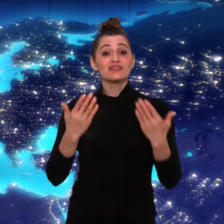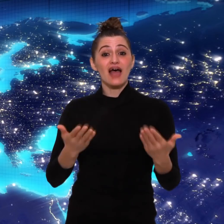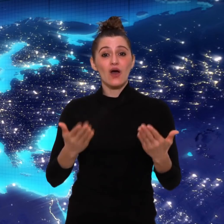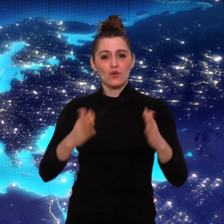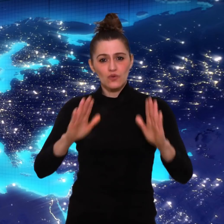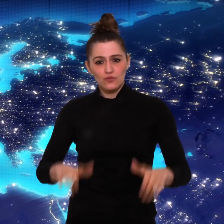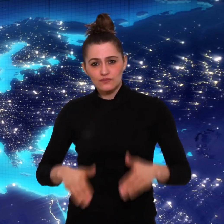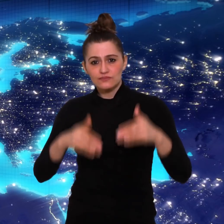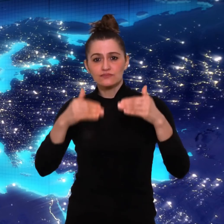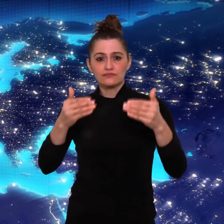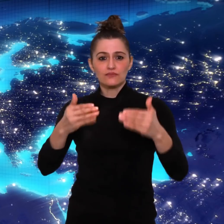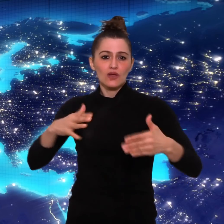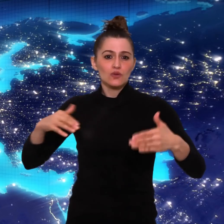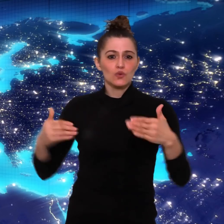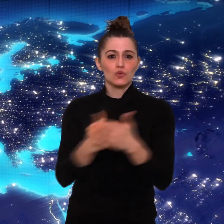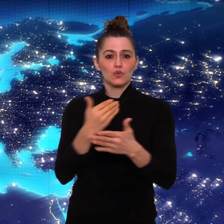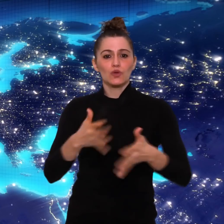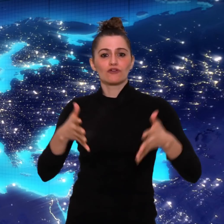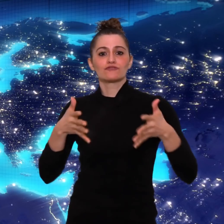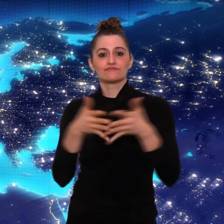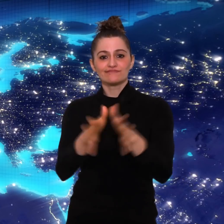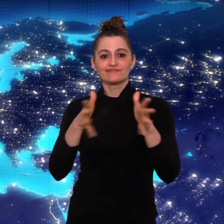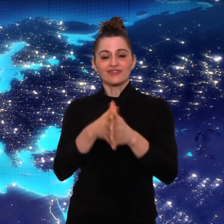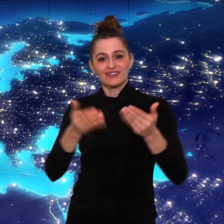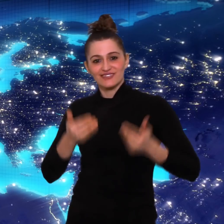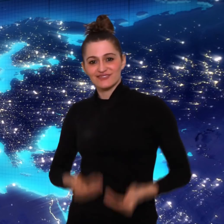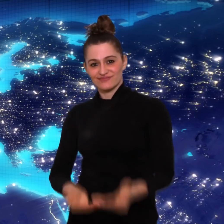Now, let’s go to next story.